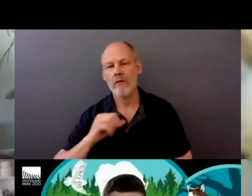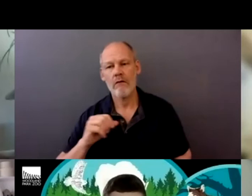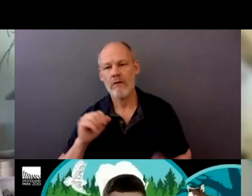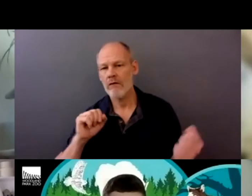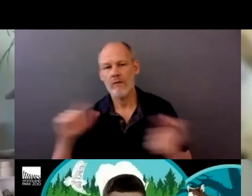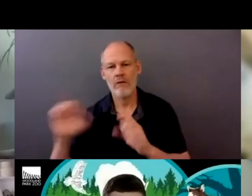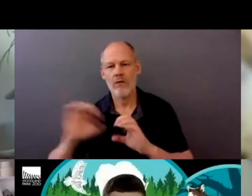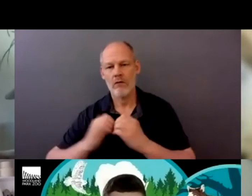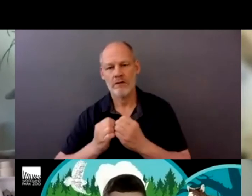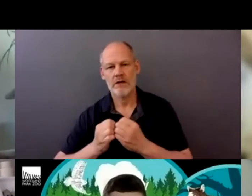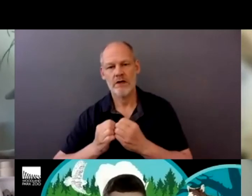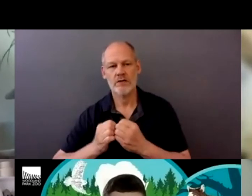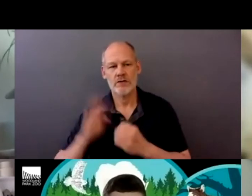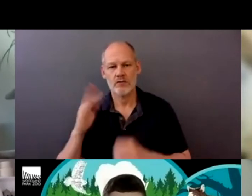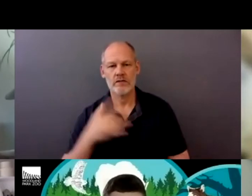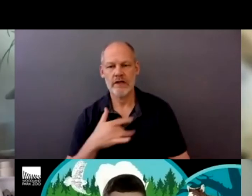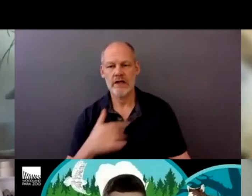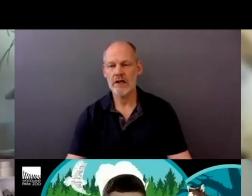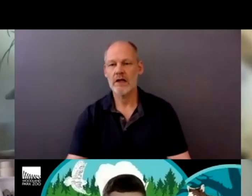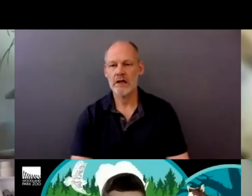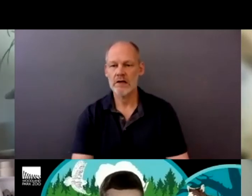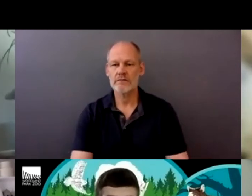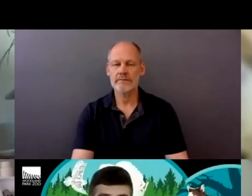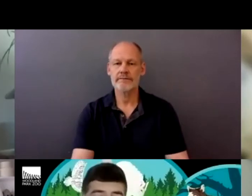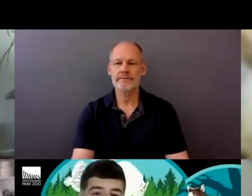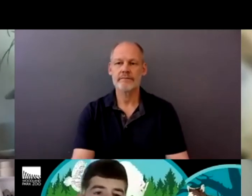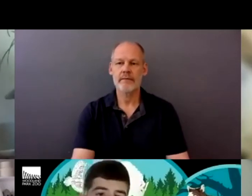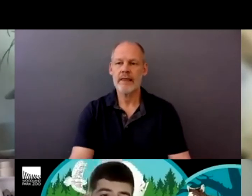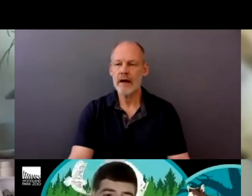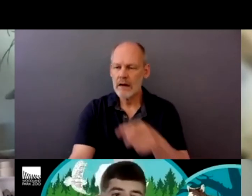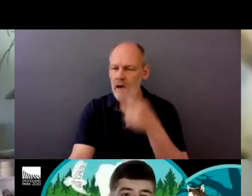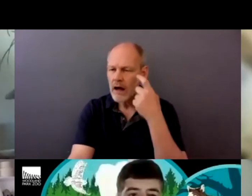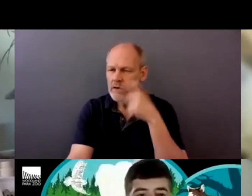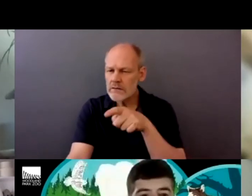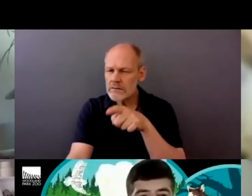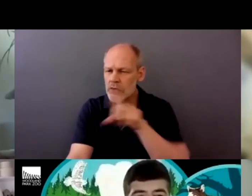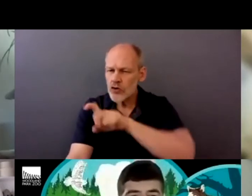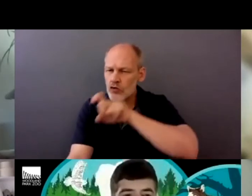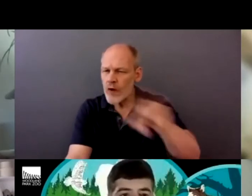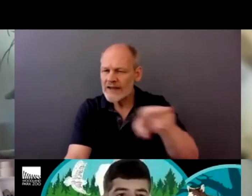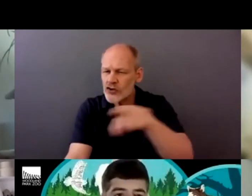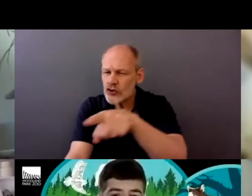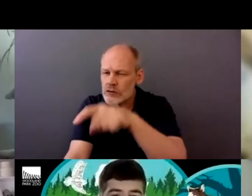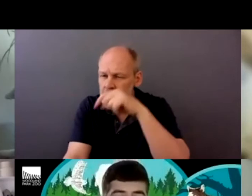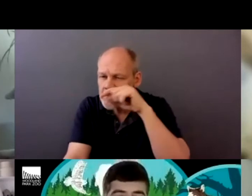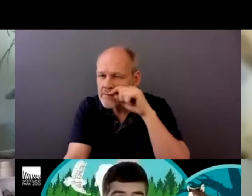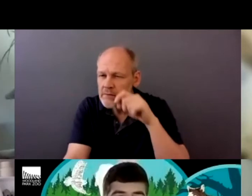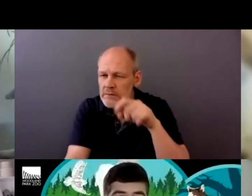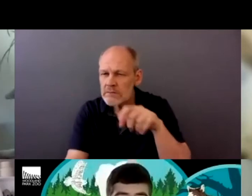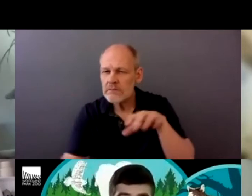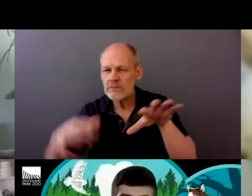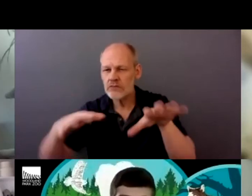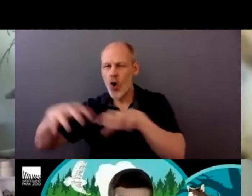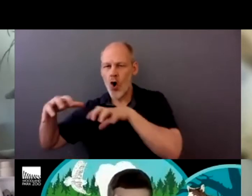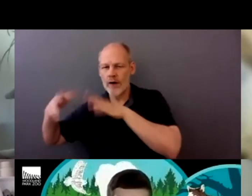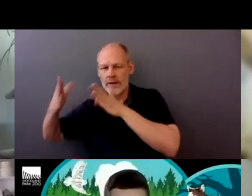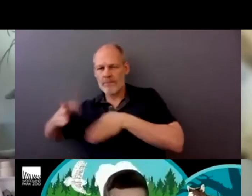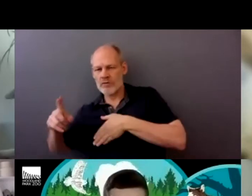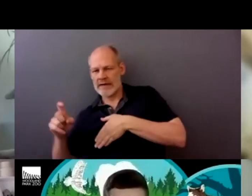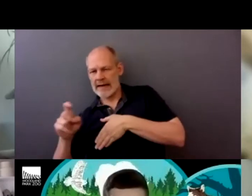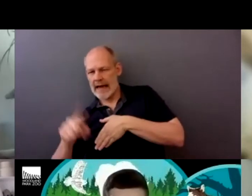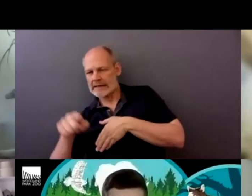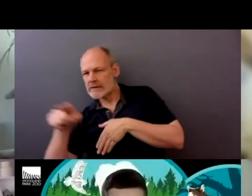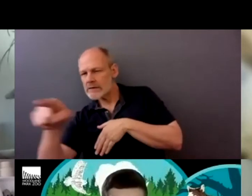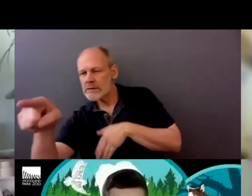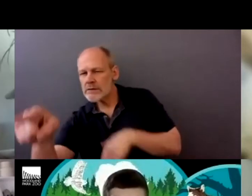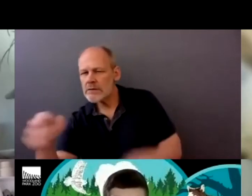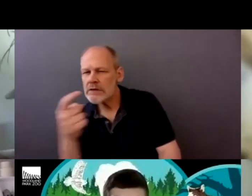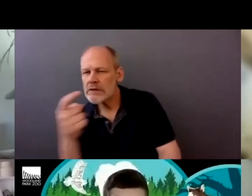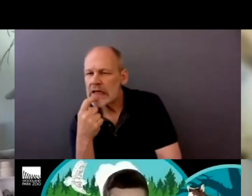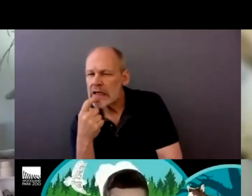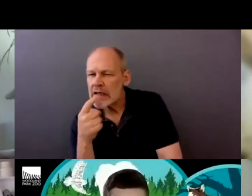And so one of the questions that we did have from audience actually which goes back to the